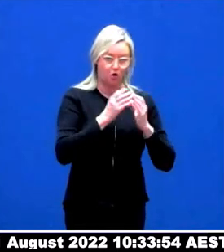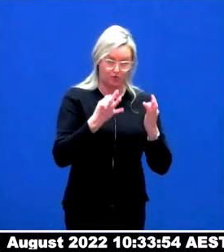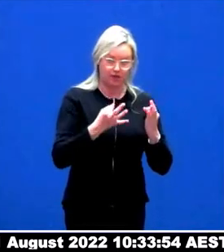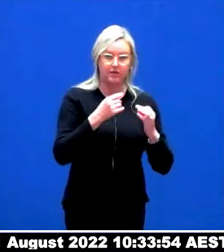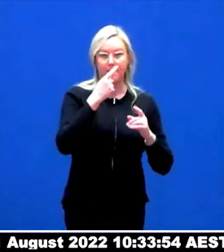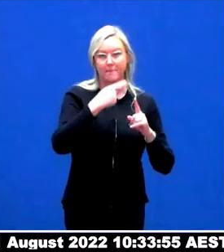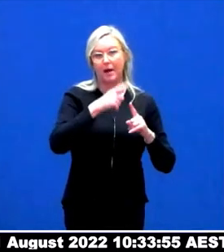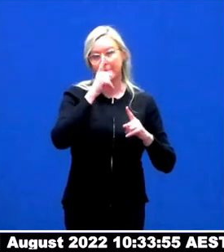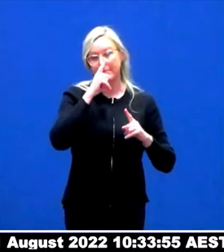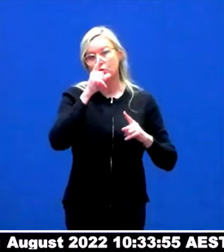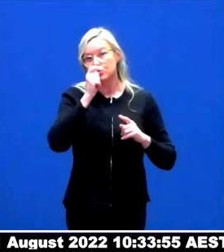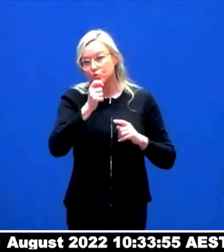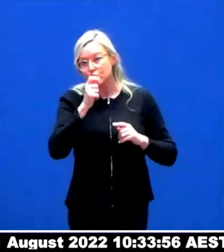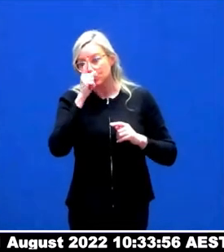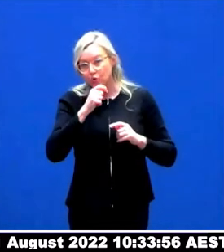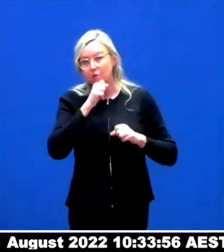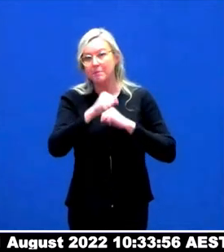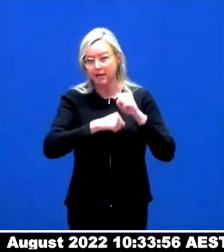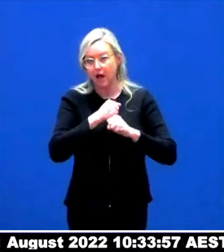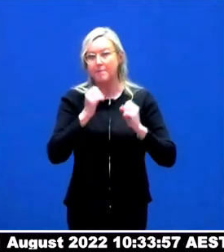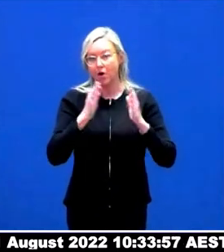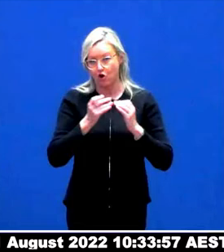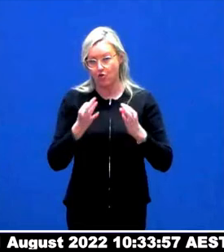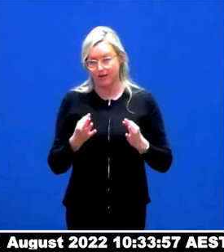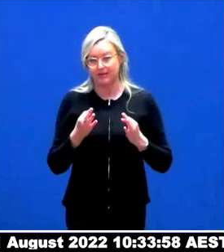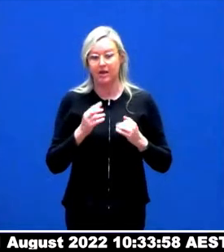The current Strategy, which I'm about to ask you about, is absolutely silent on